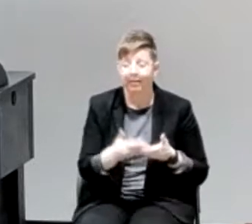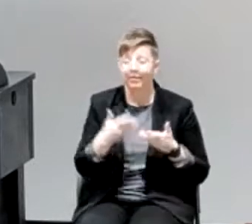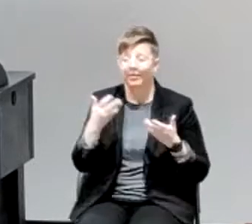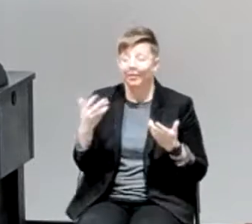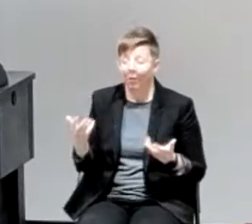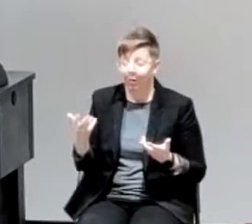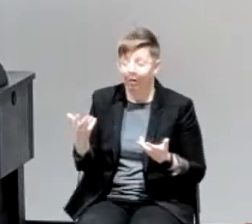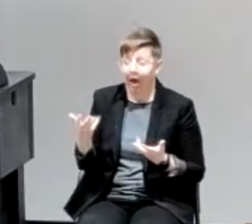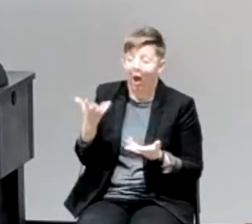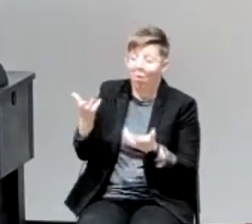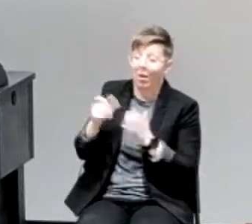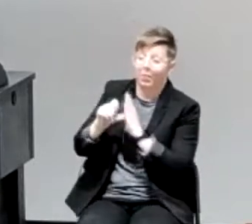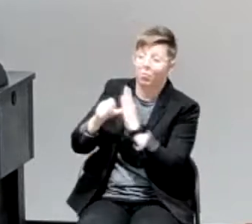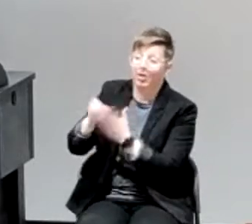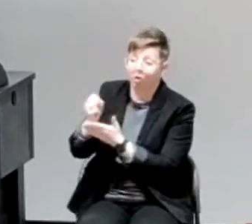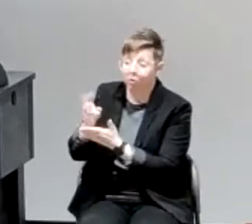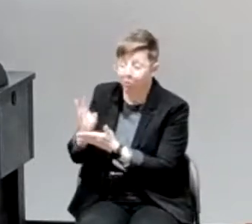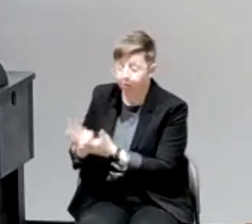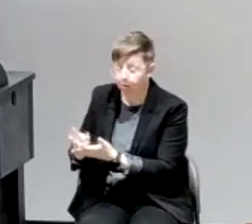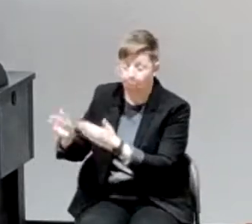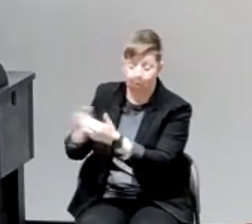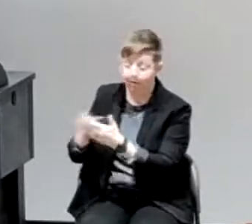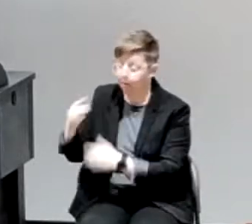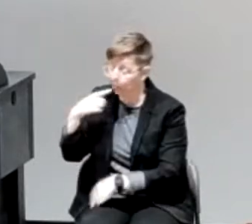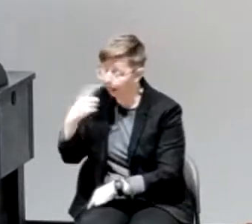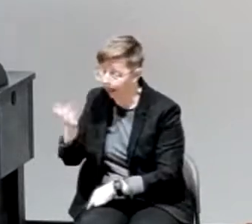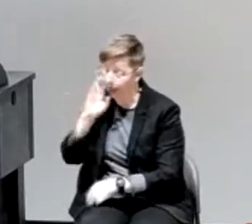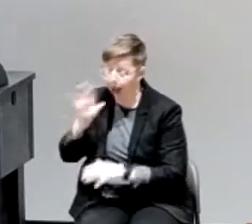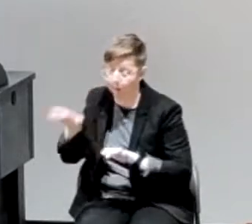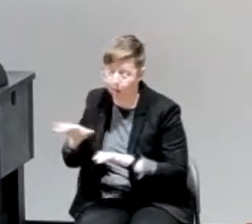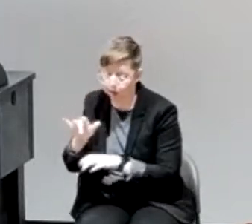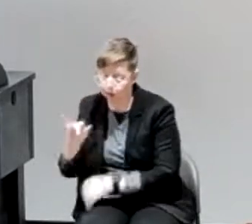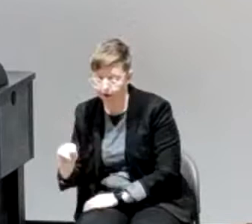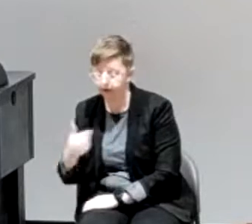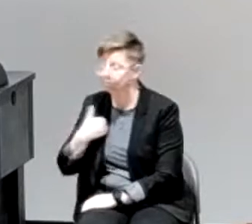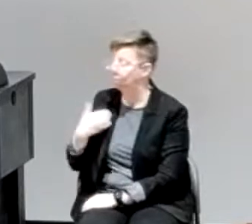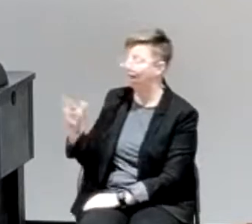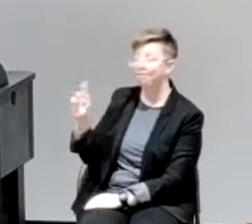The suggestion is that I should go and introduce myself to a five month old baby girl.